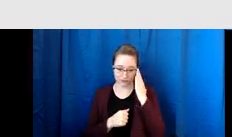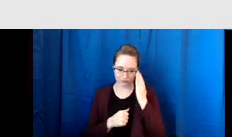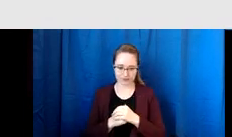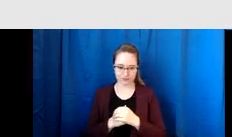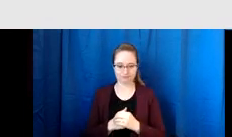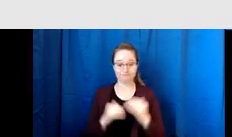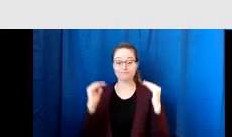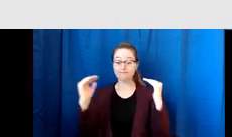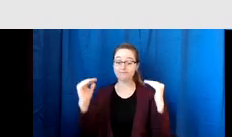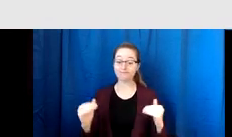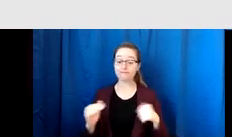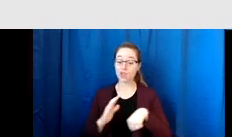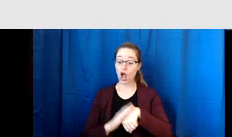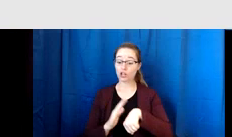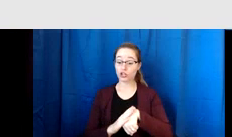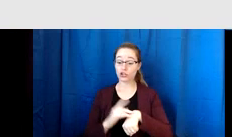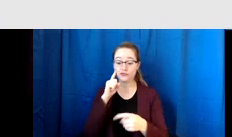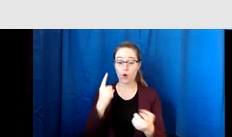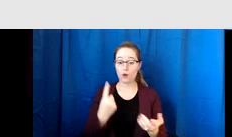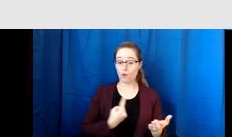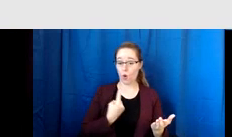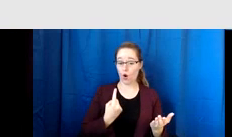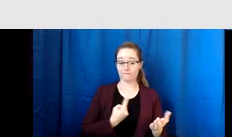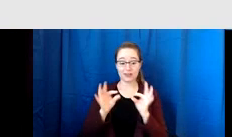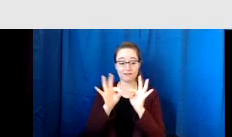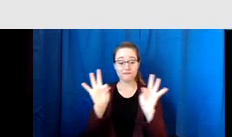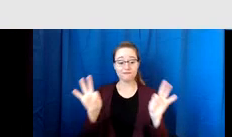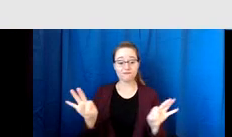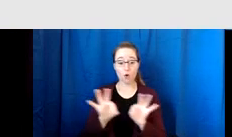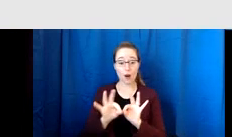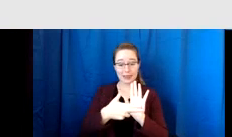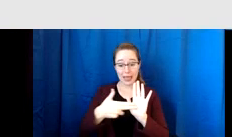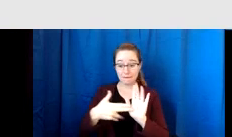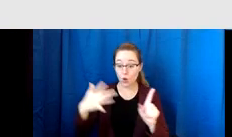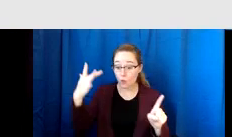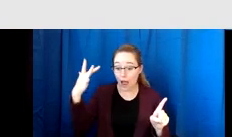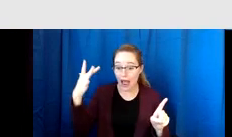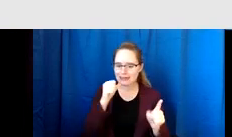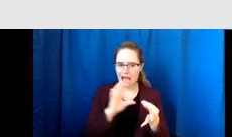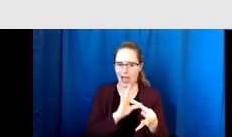Alerts for an orphaned form label-- this was because it was not associated properly.